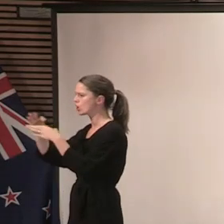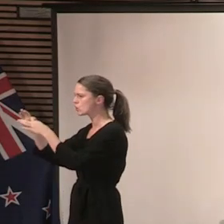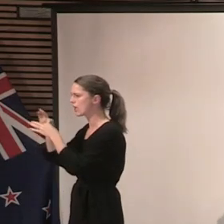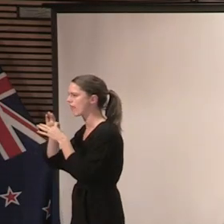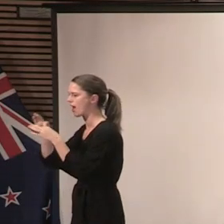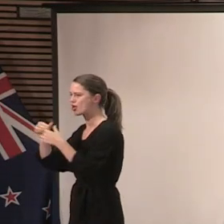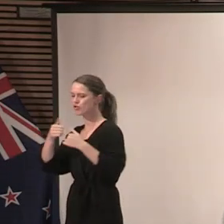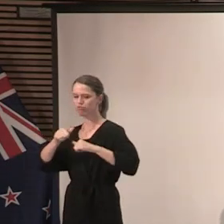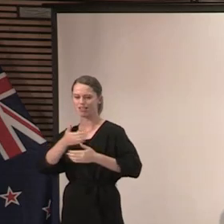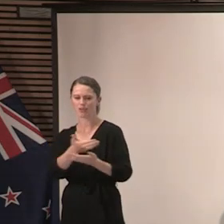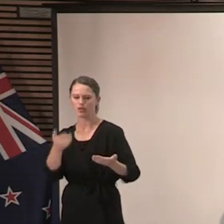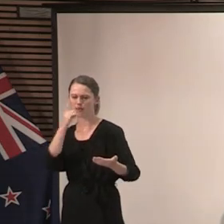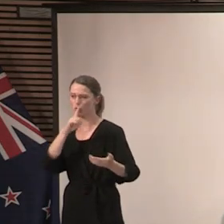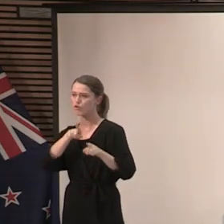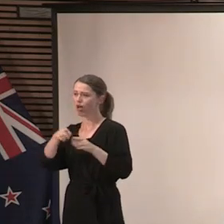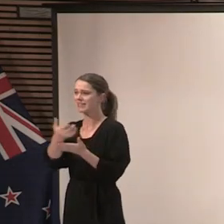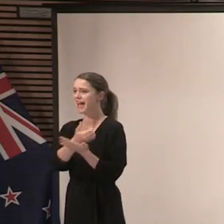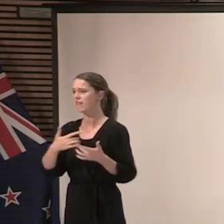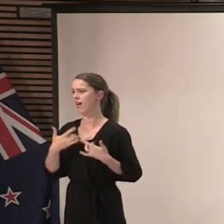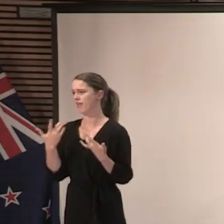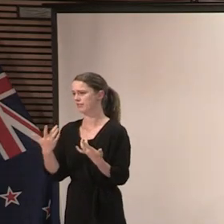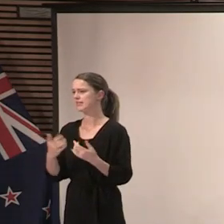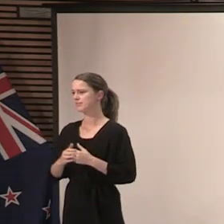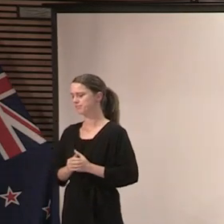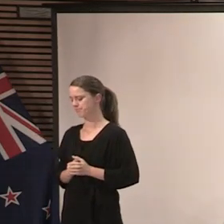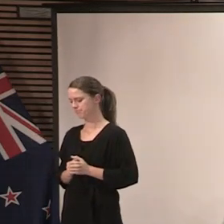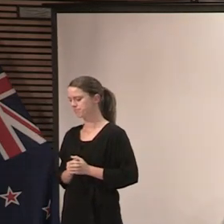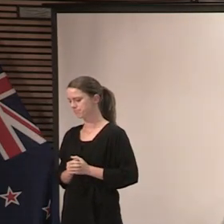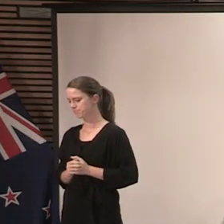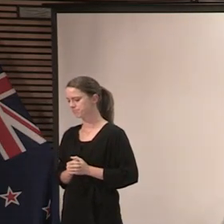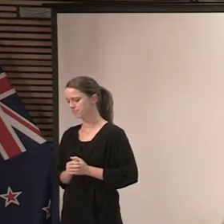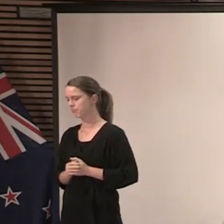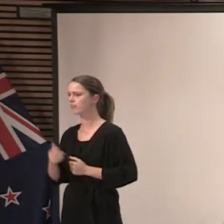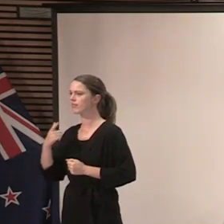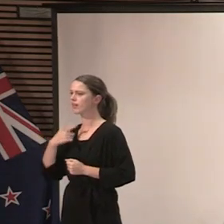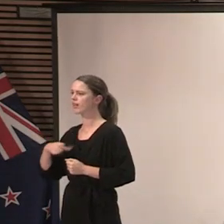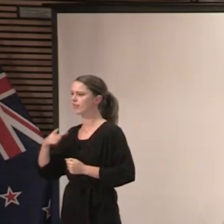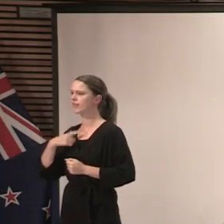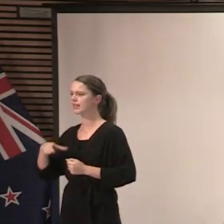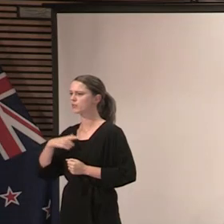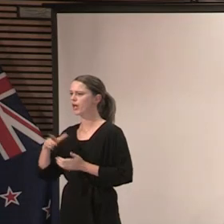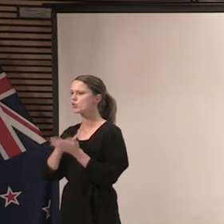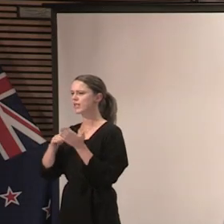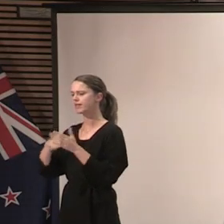and someone that we have all been united in an effort to